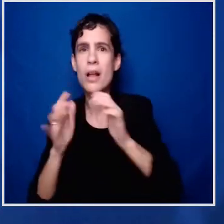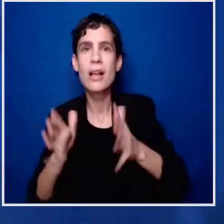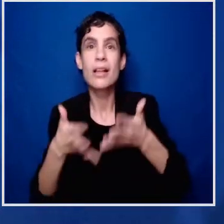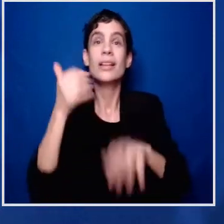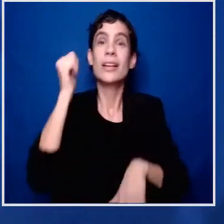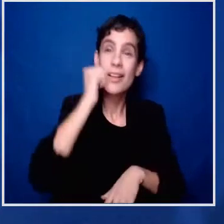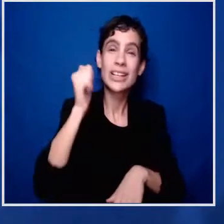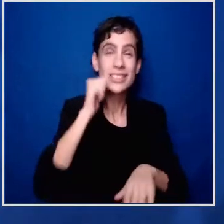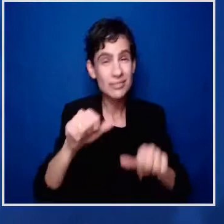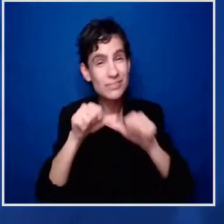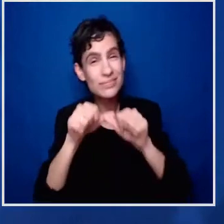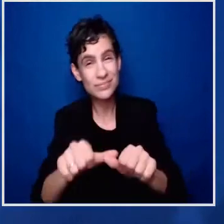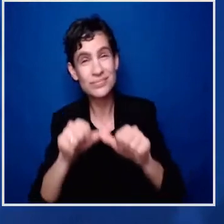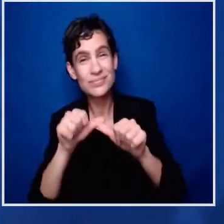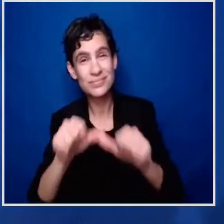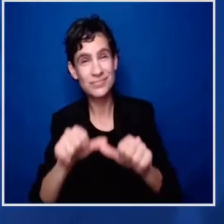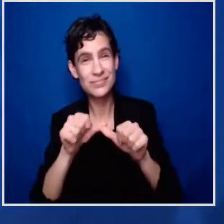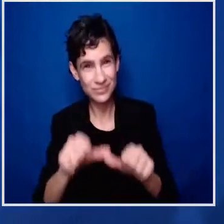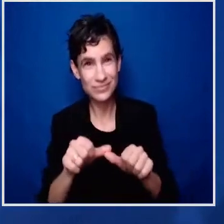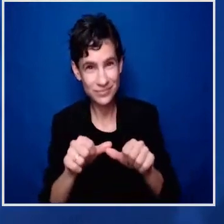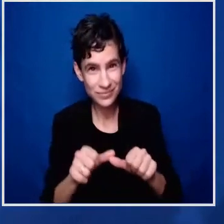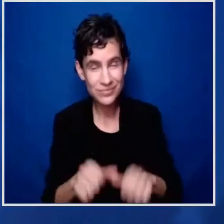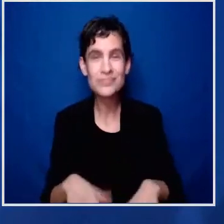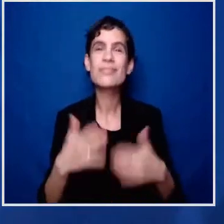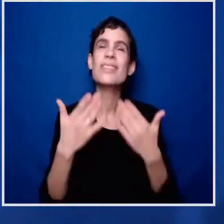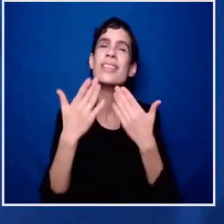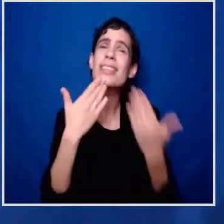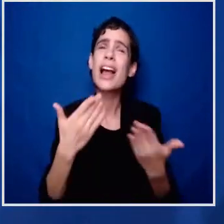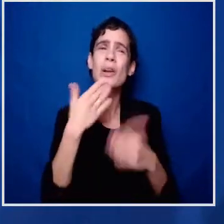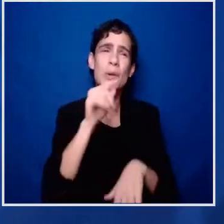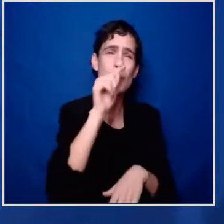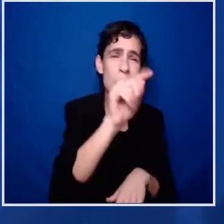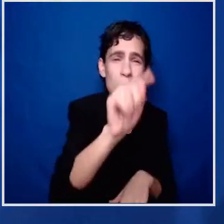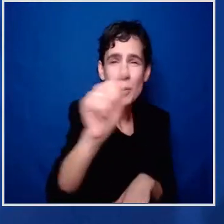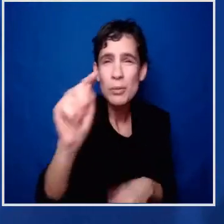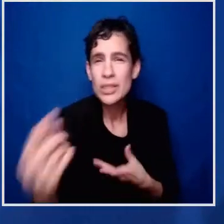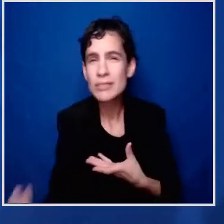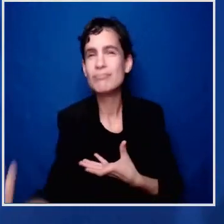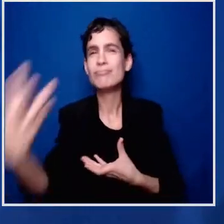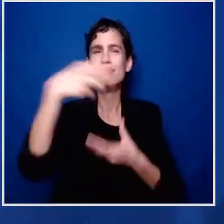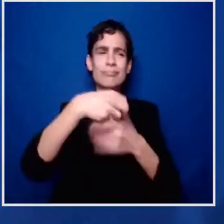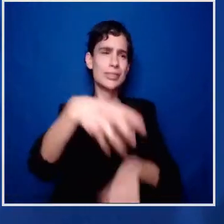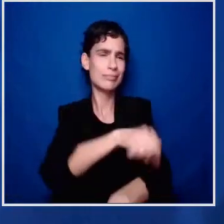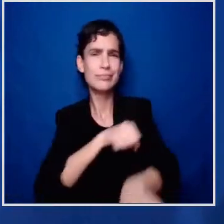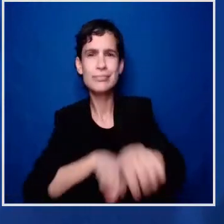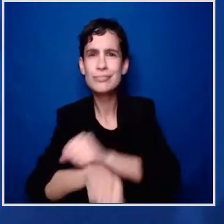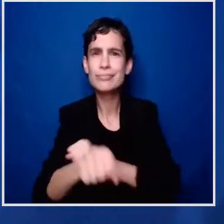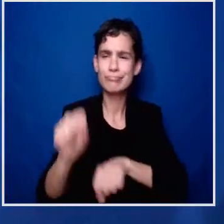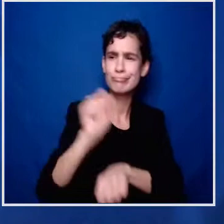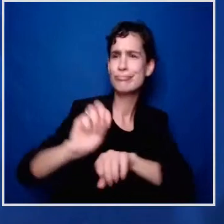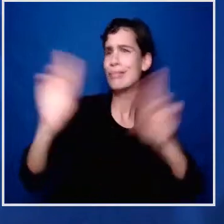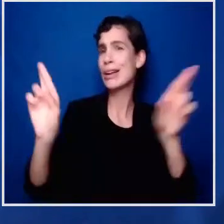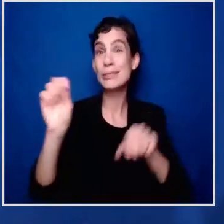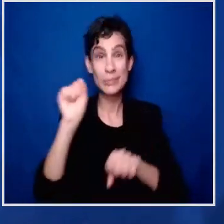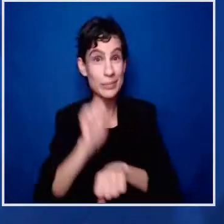TODAY, TO LIFT EACH OTHER UP AND BRING TOGETHER OUR COUNTRY, TODAY AND EVERY DAY FOR THE GREATER GOOD. THANK YOU FOR PUTTING YOUR